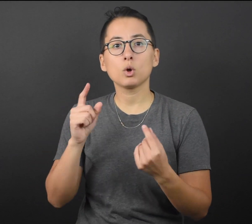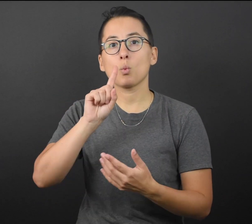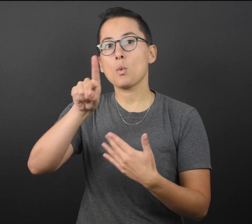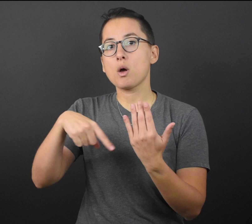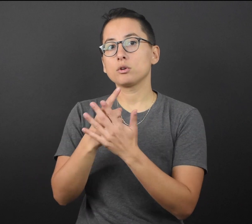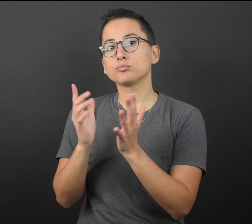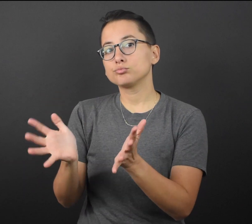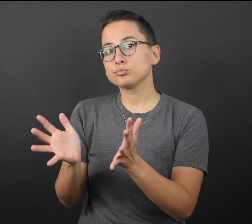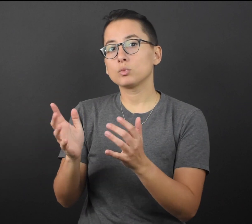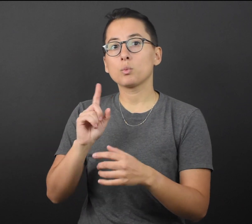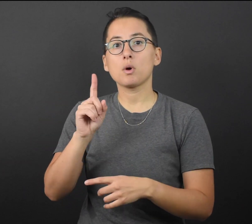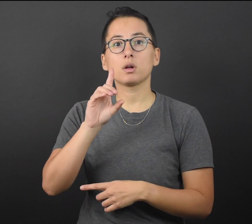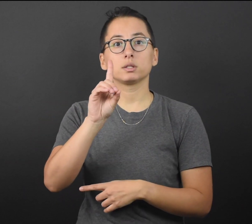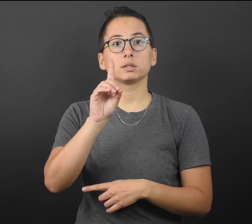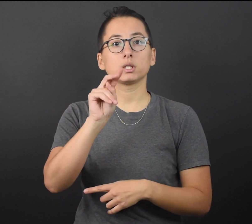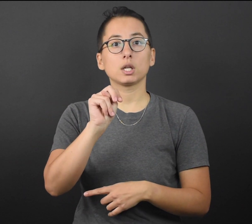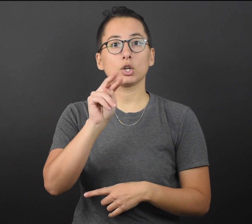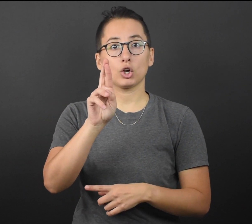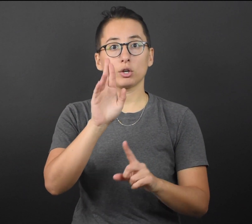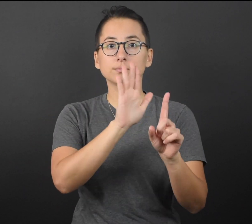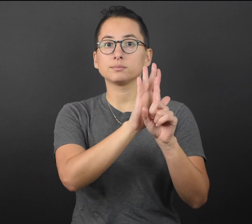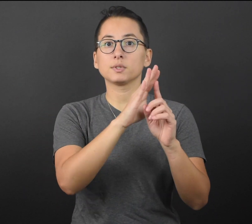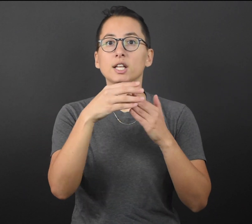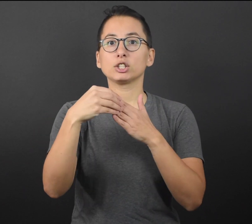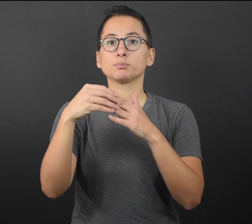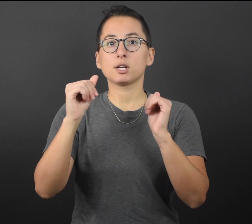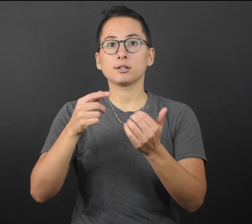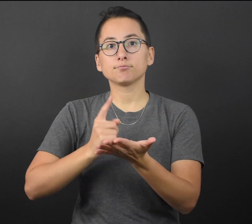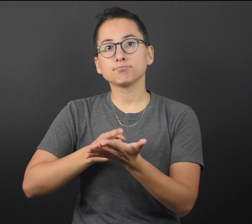with agency leaders. The "Commissioners Office Hours"